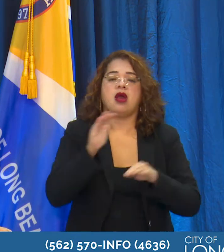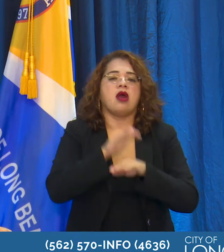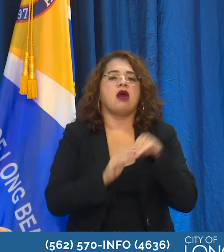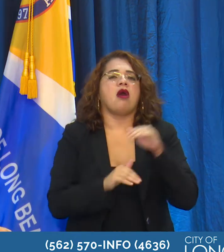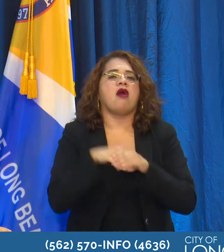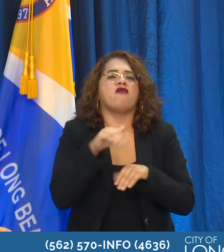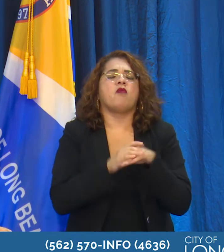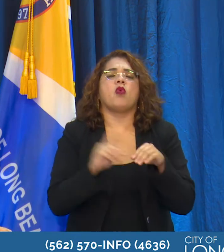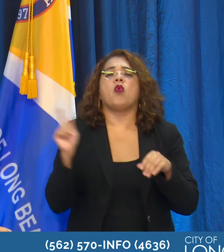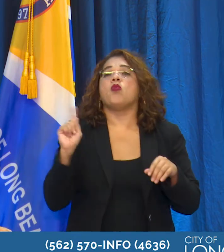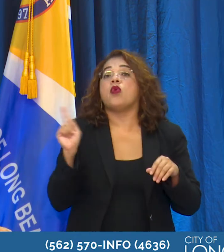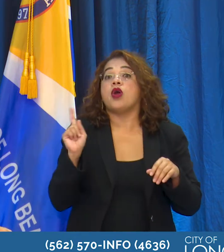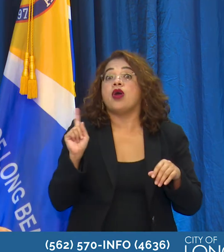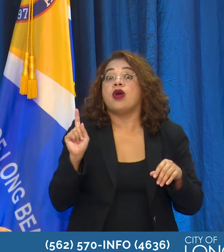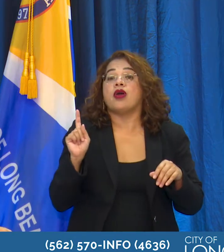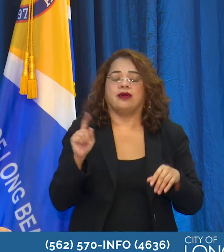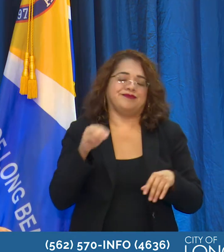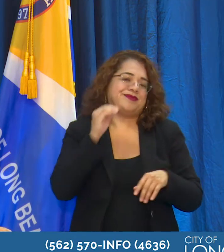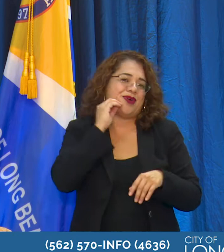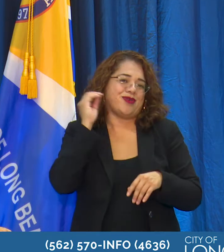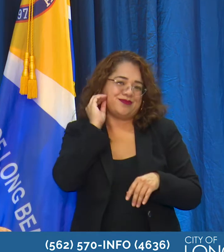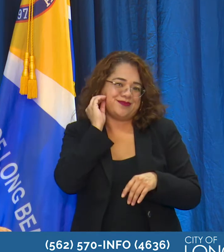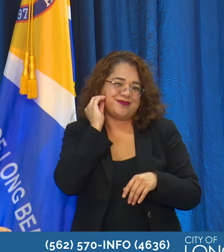And so we want to share a little bit about that today.